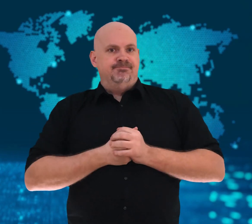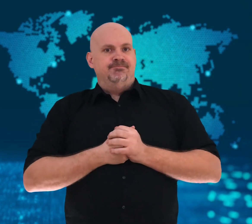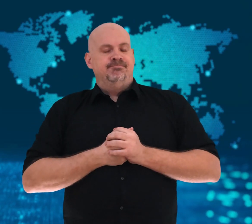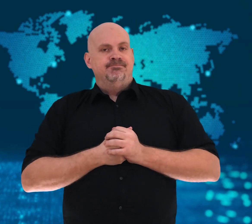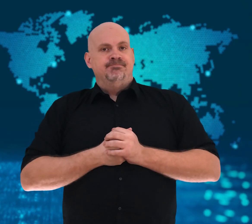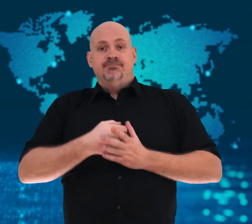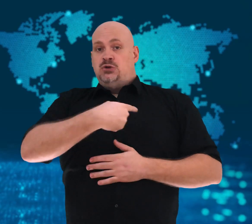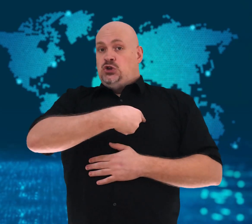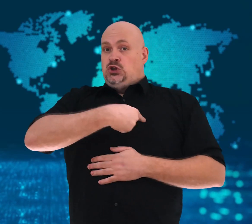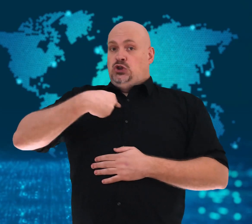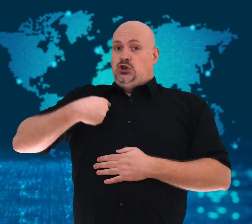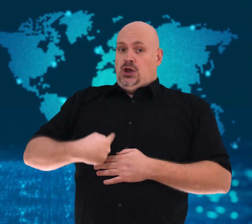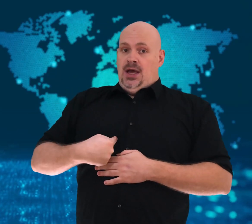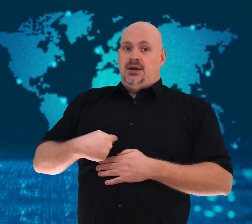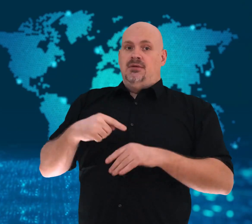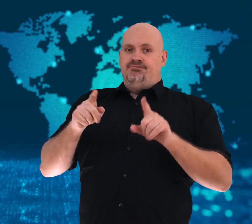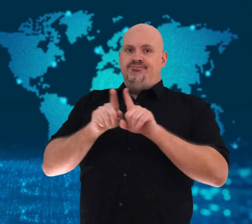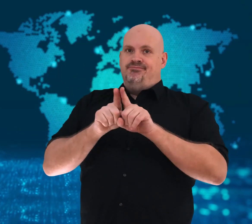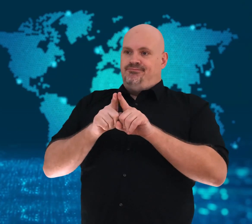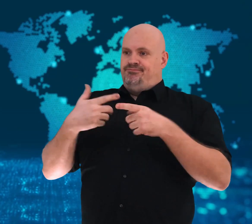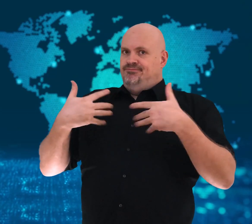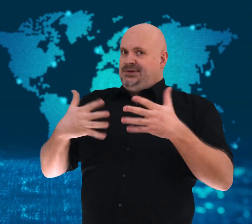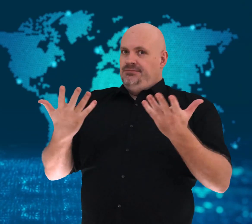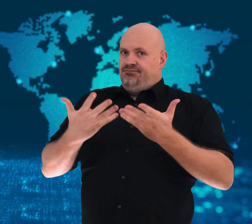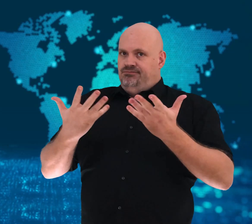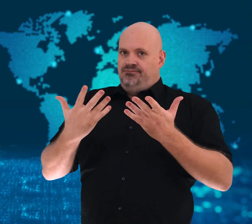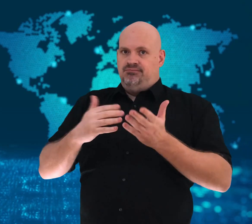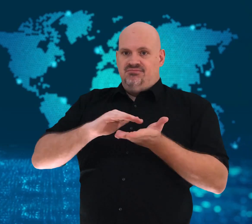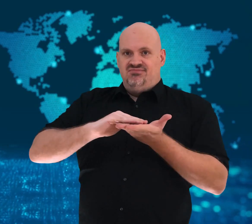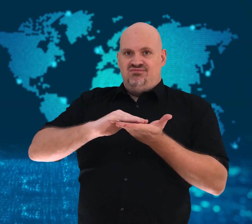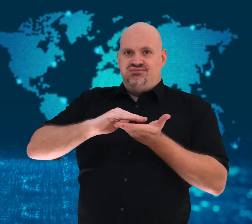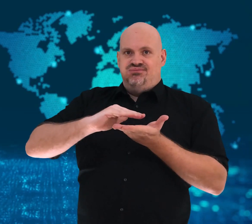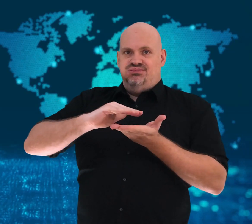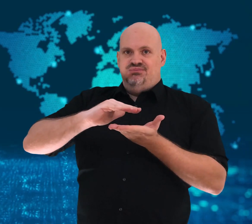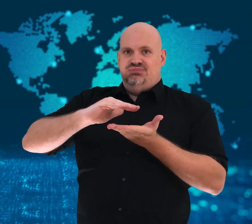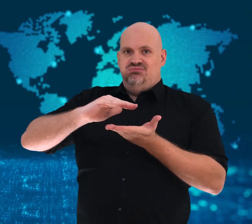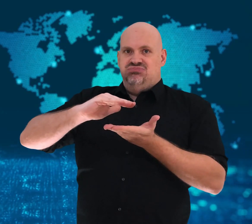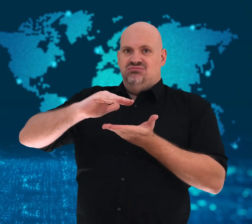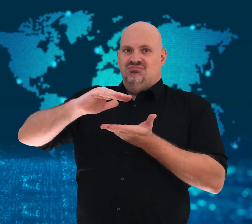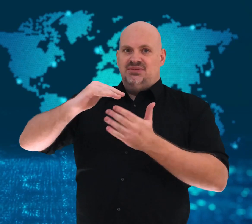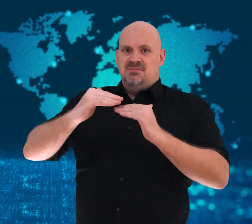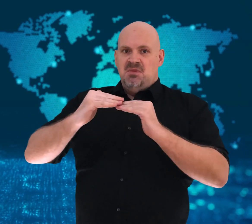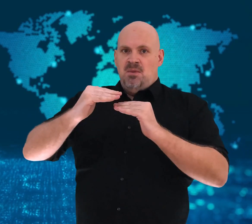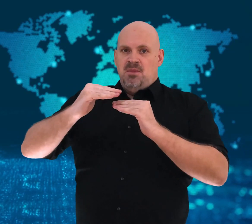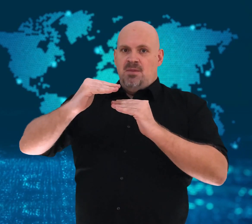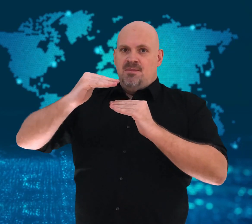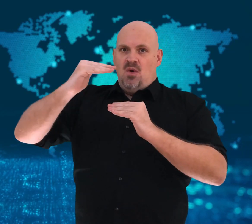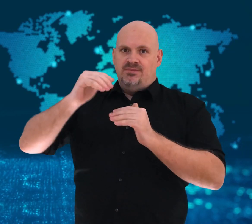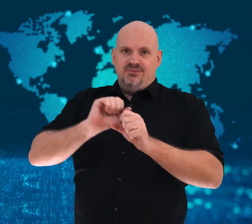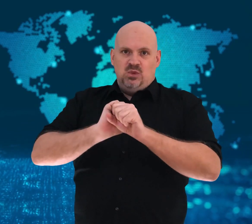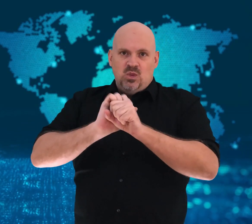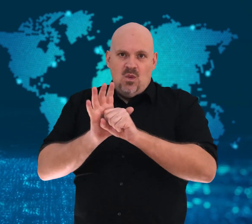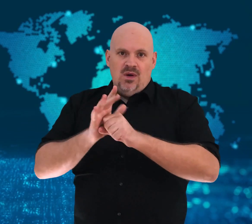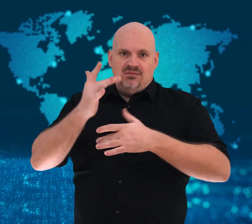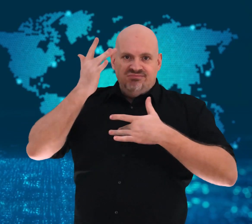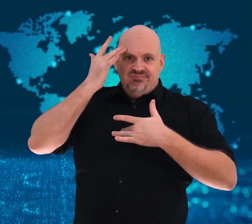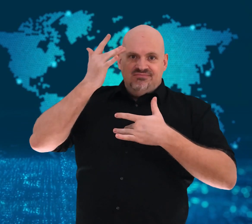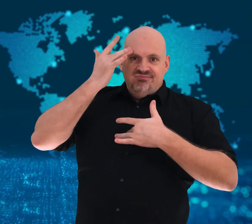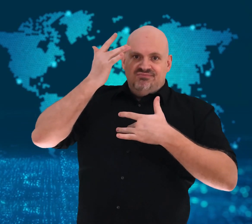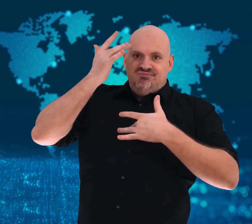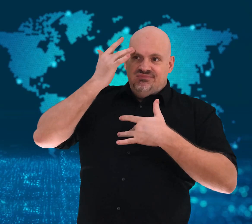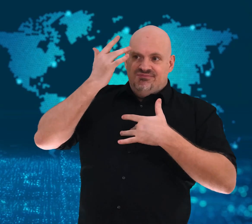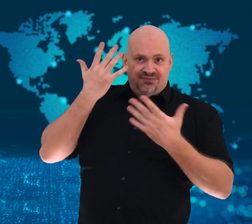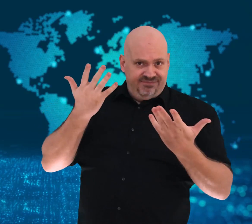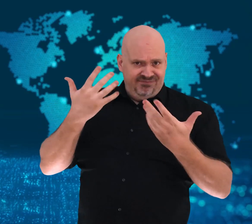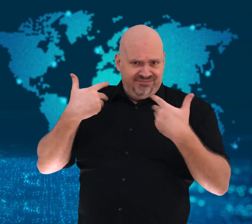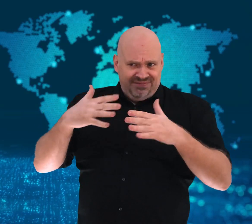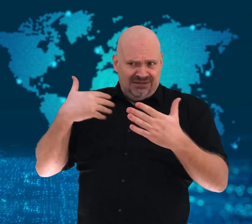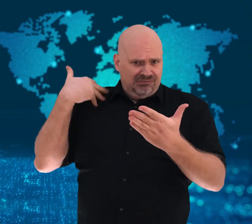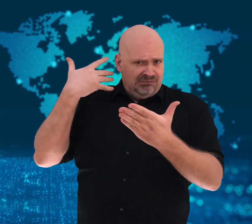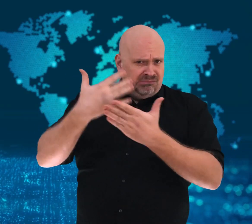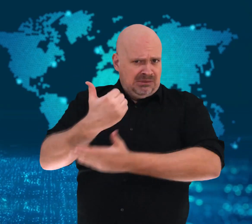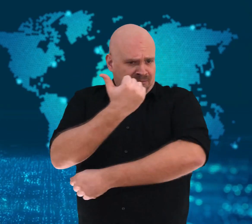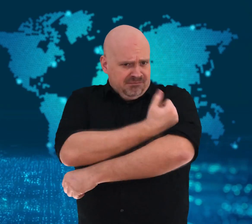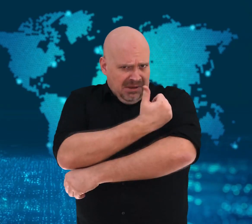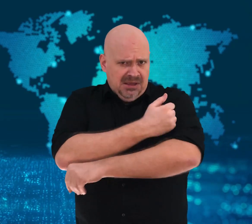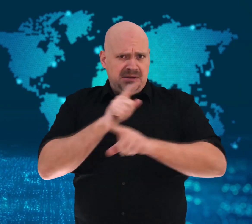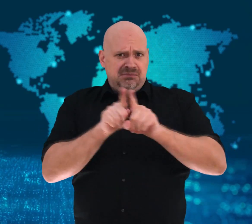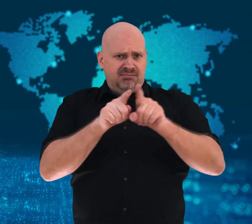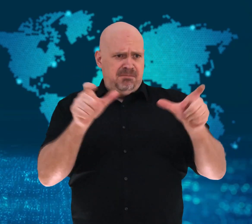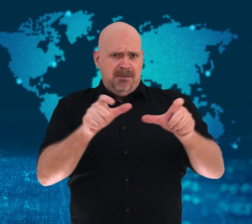China has had an increase in cases despite vaccines and COVID-19 lockdowns.